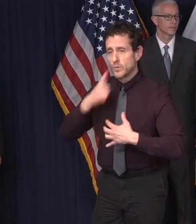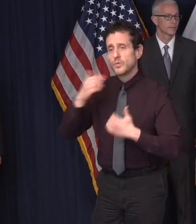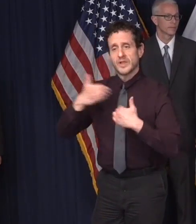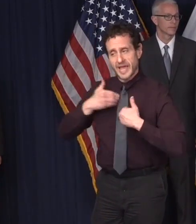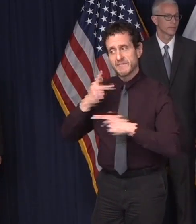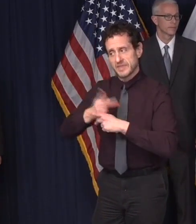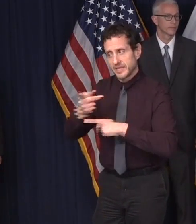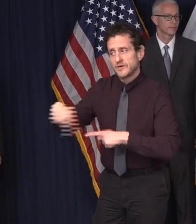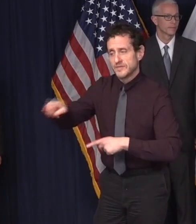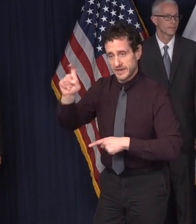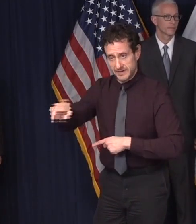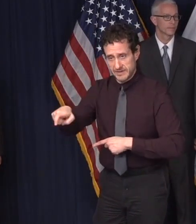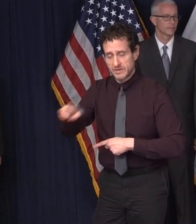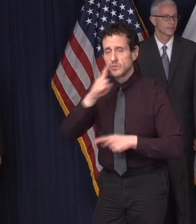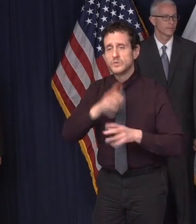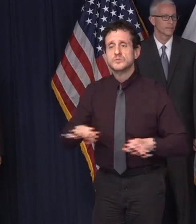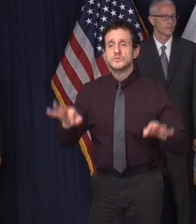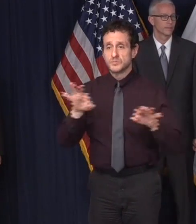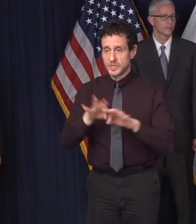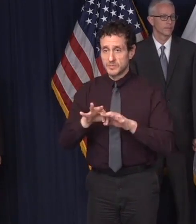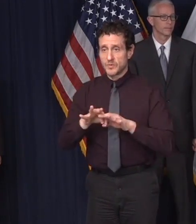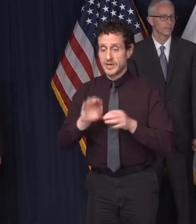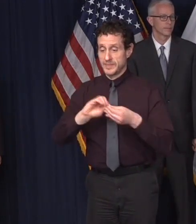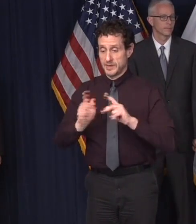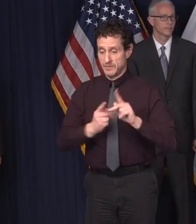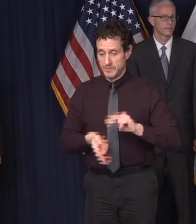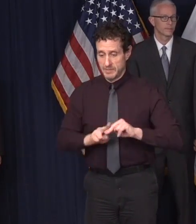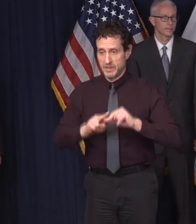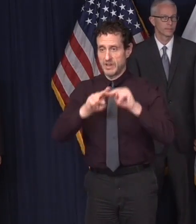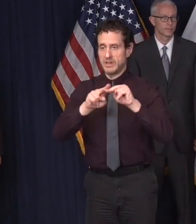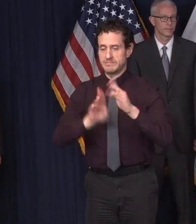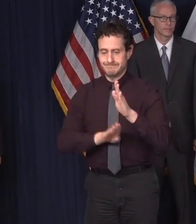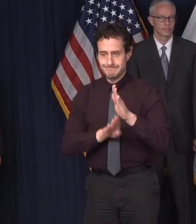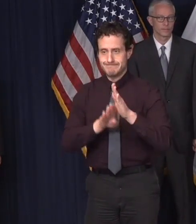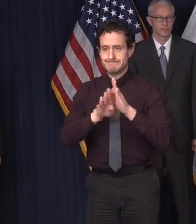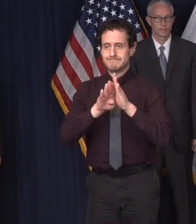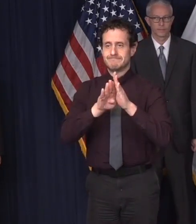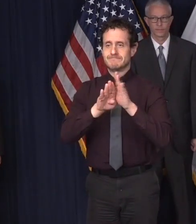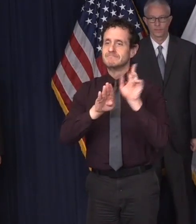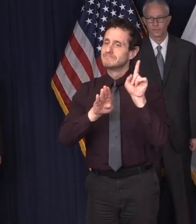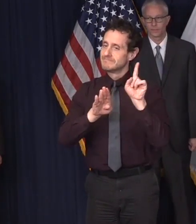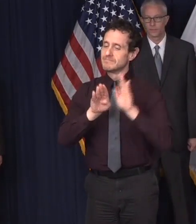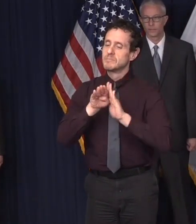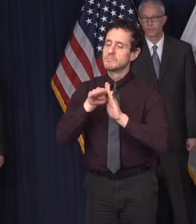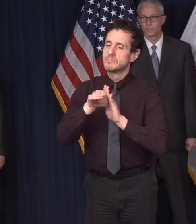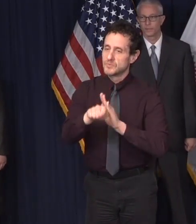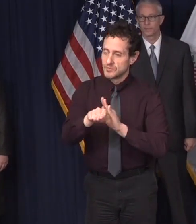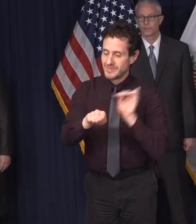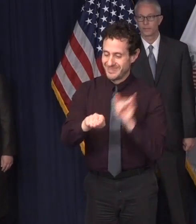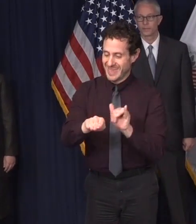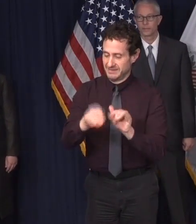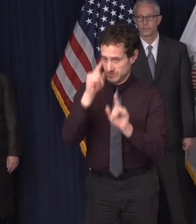OF ICU AND VENTILATORS AND WANT TO MAKE SURE EVERYONE WHO NATIONWIDES THE VENTILATOR WILL